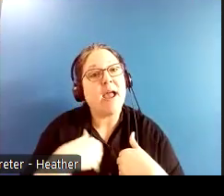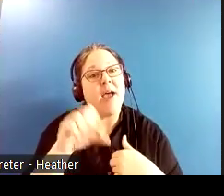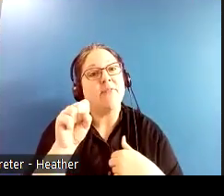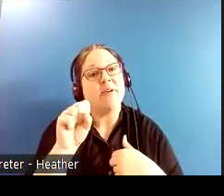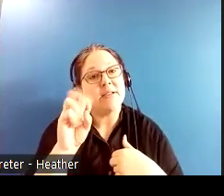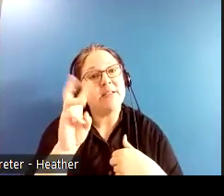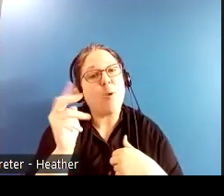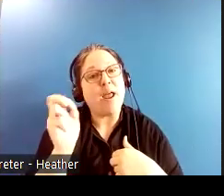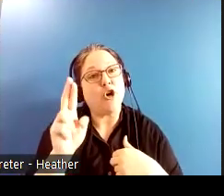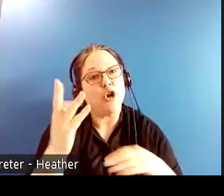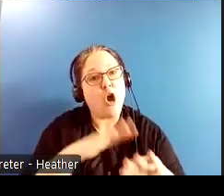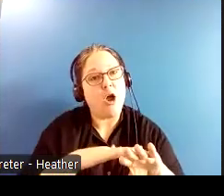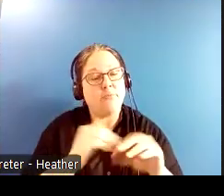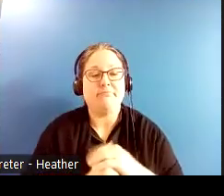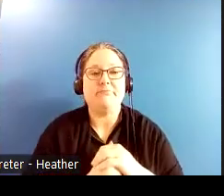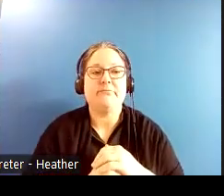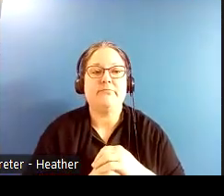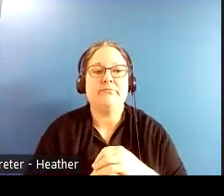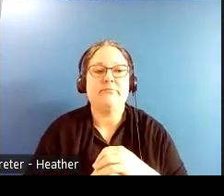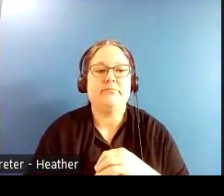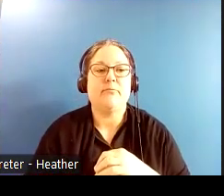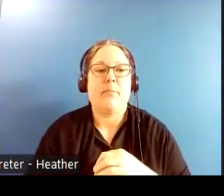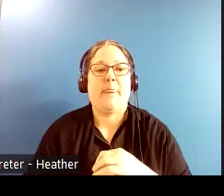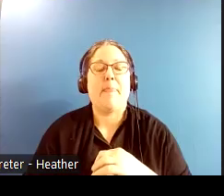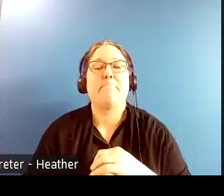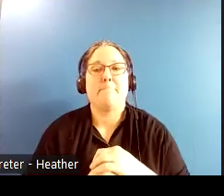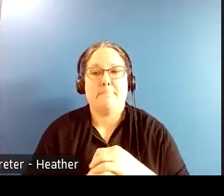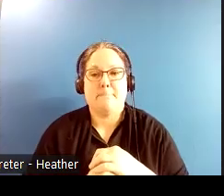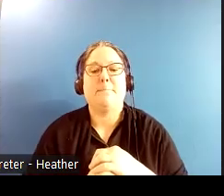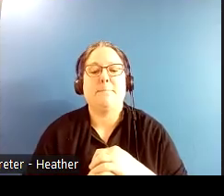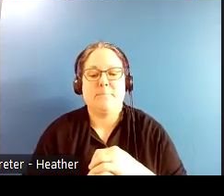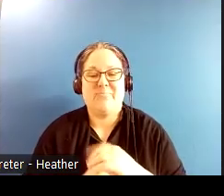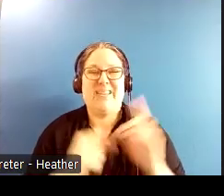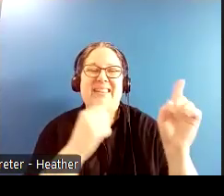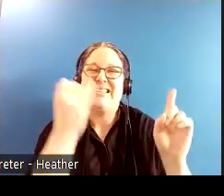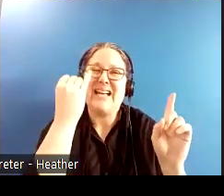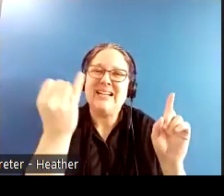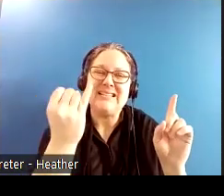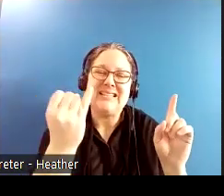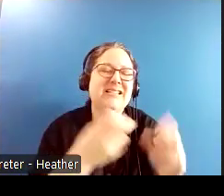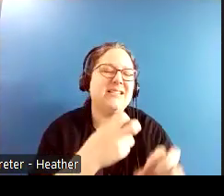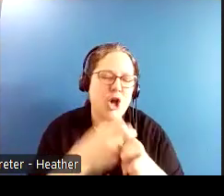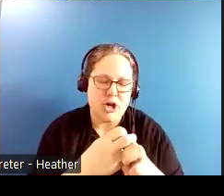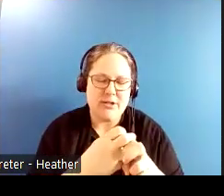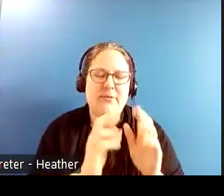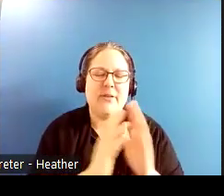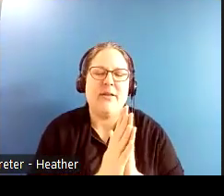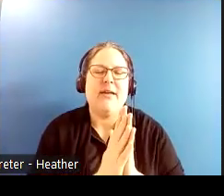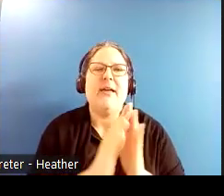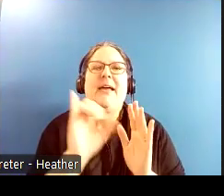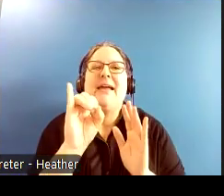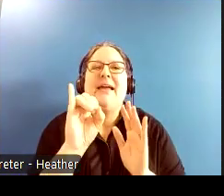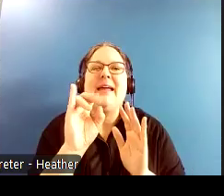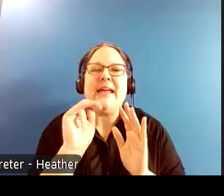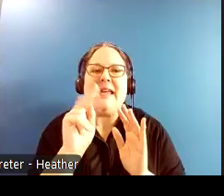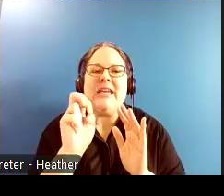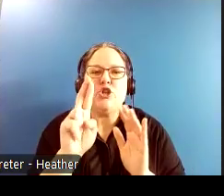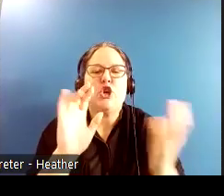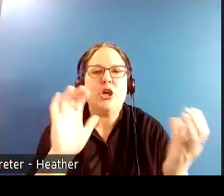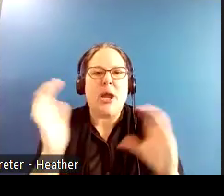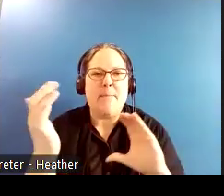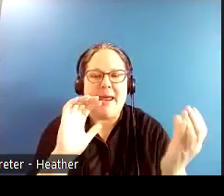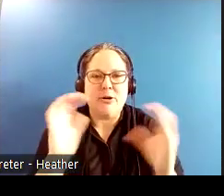Okay, this idea is uh difficult to overstate. Intercomparison uh allows us to create things